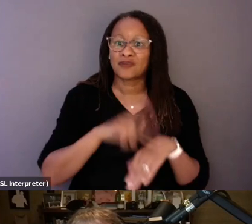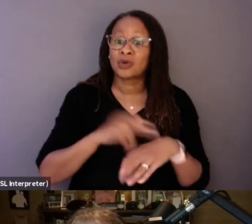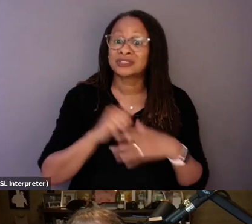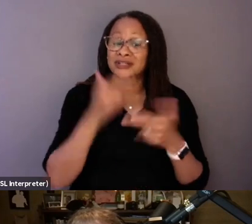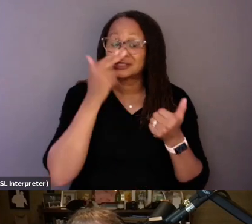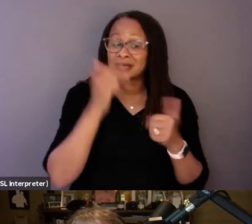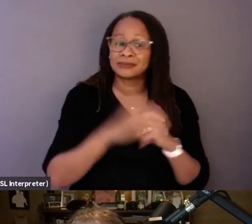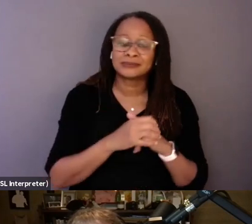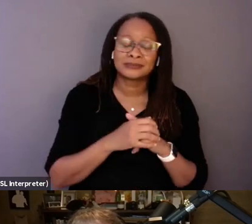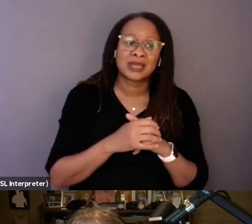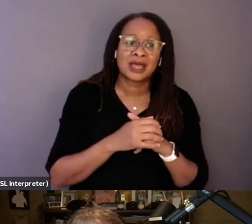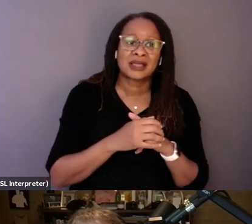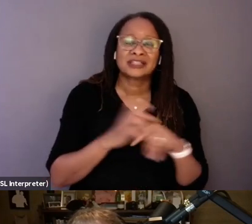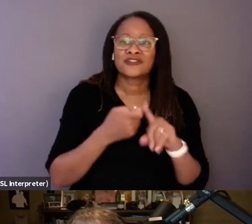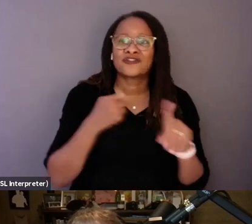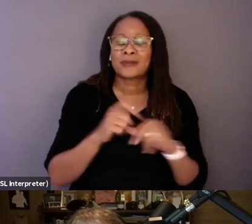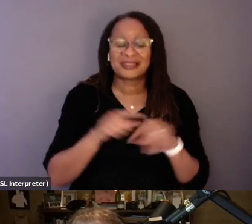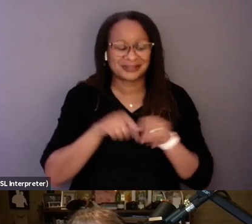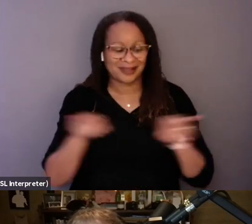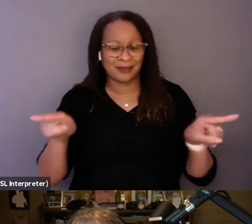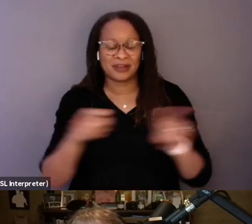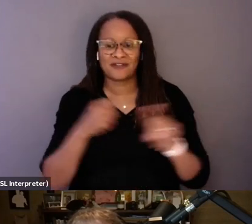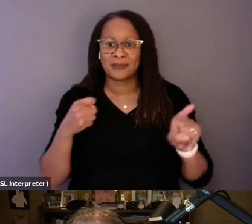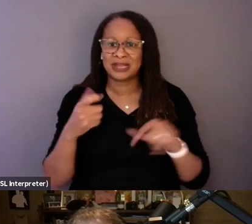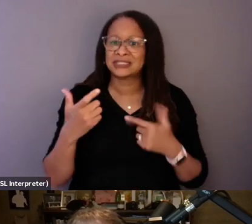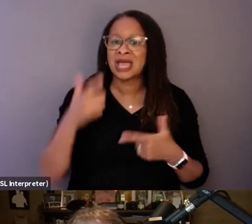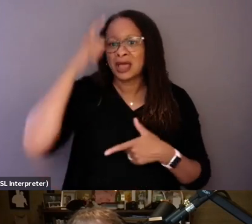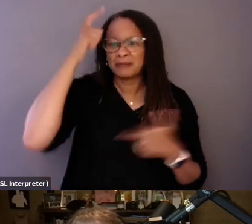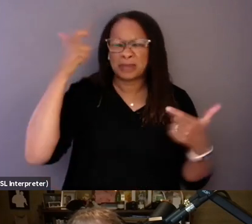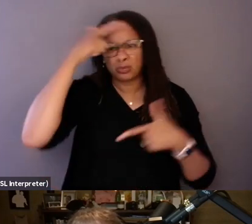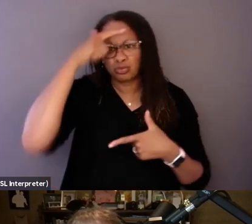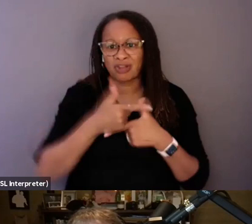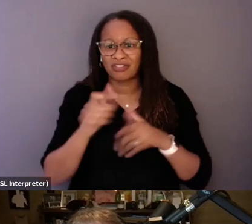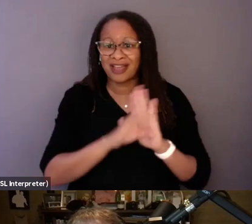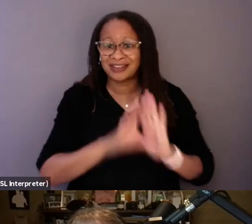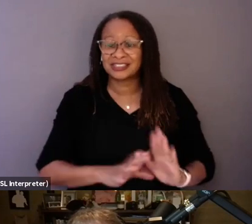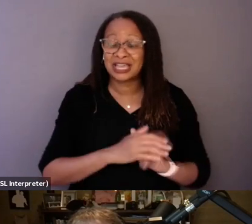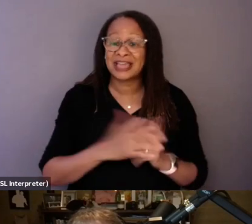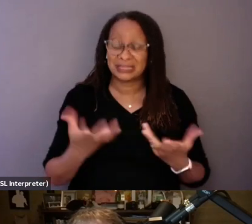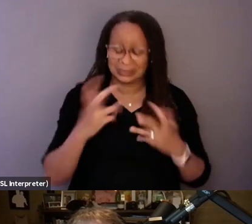Even, yeah, the dichotomy between his sort of brawny big brotherliness and the introspection that as Lauren says